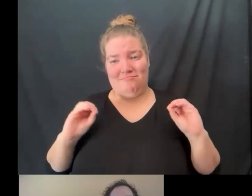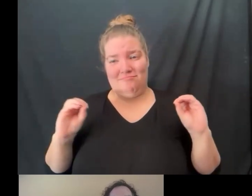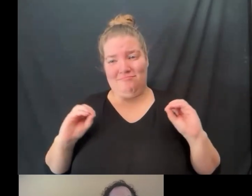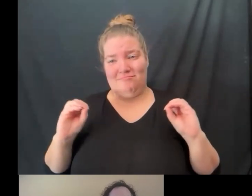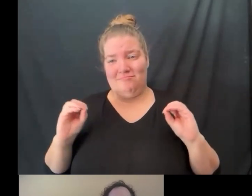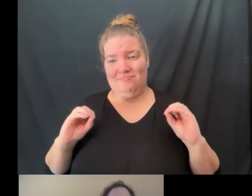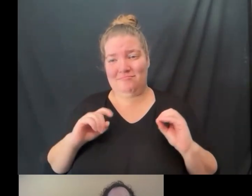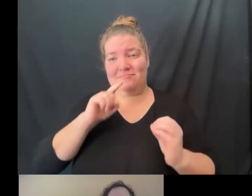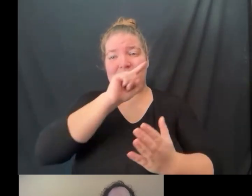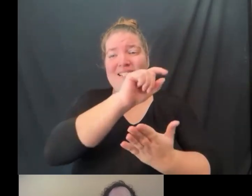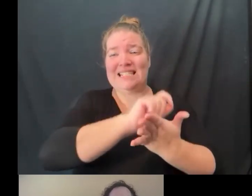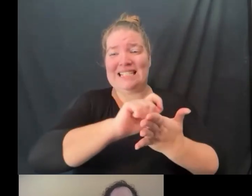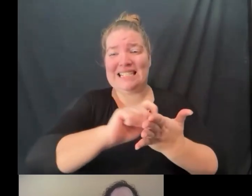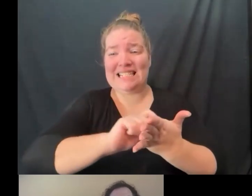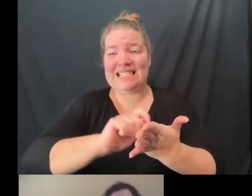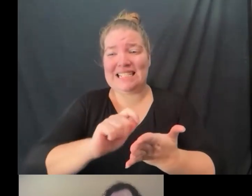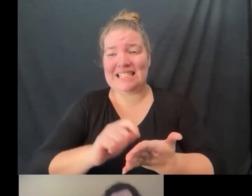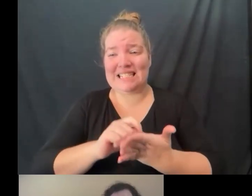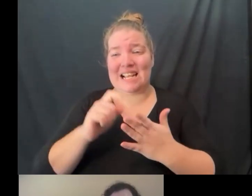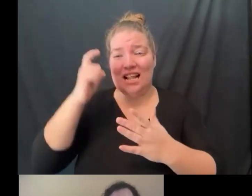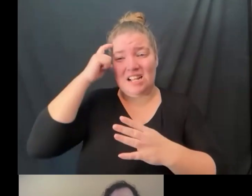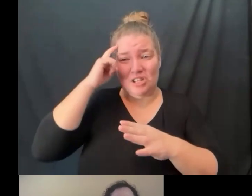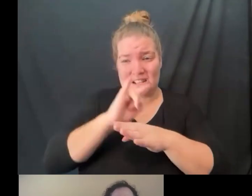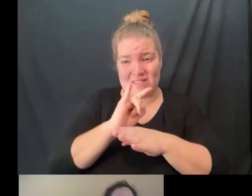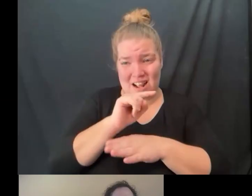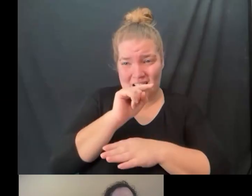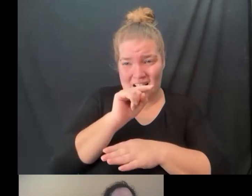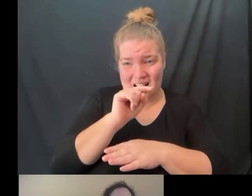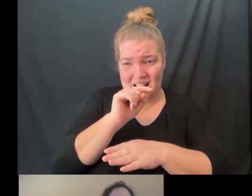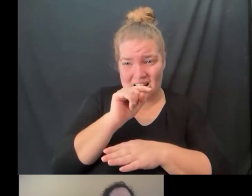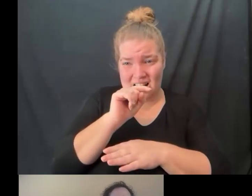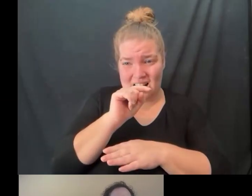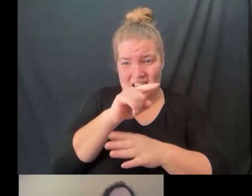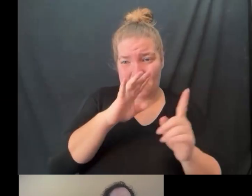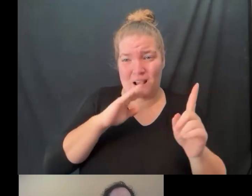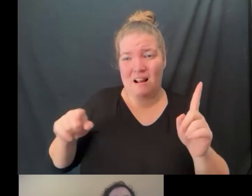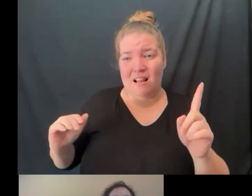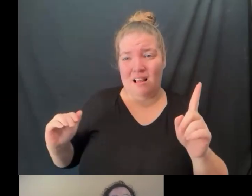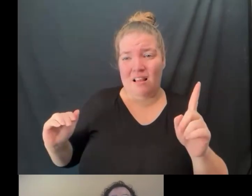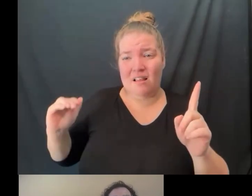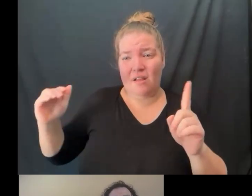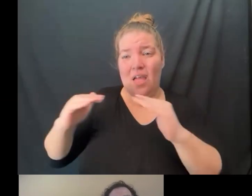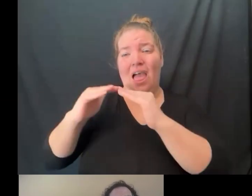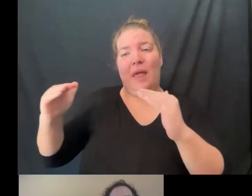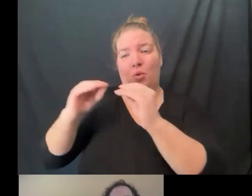It alludes ESDC, the drafters of the regulations, allude to the idea that in Phase 2,